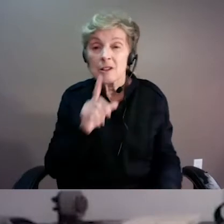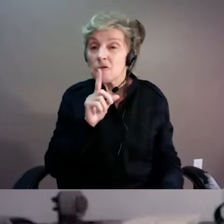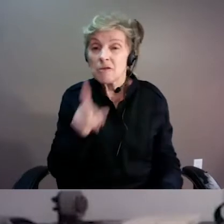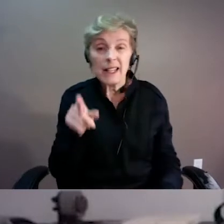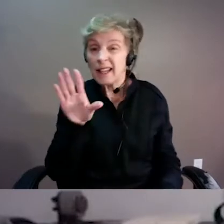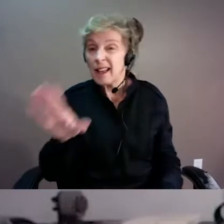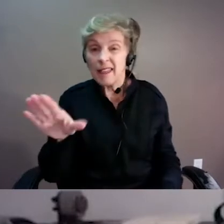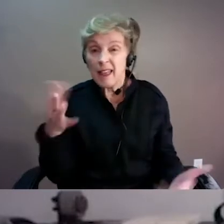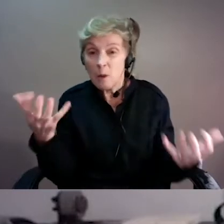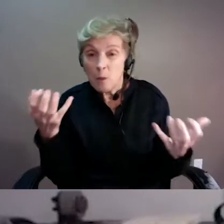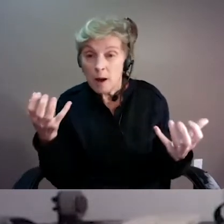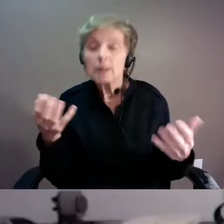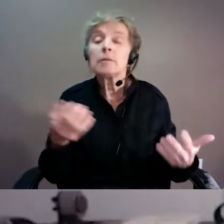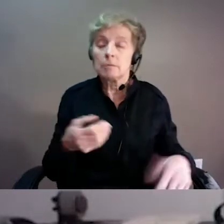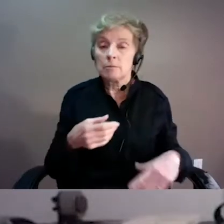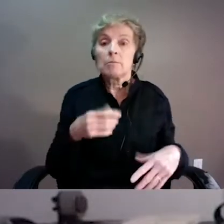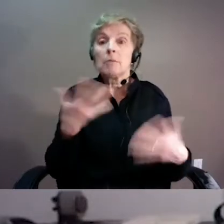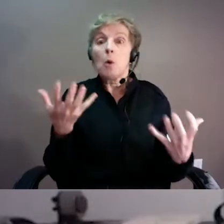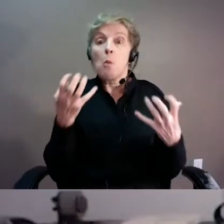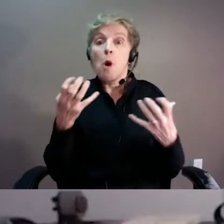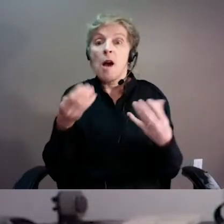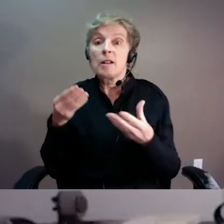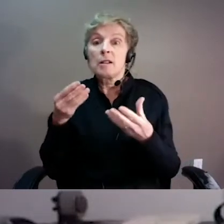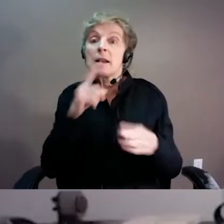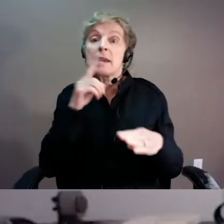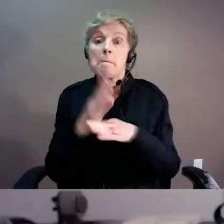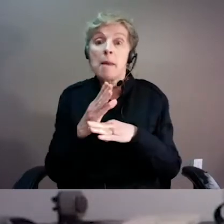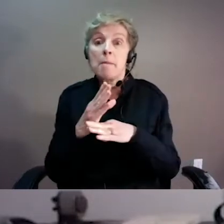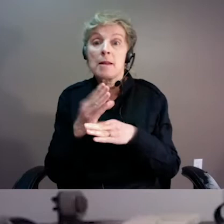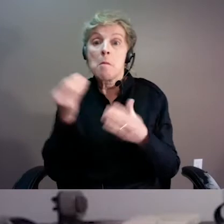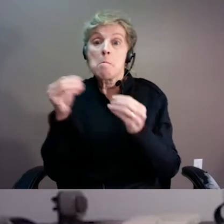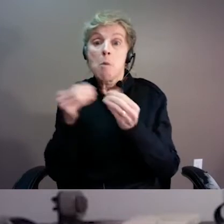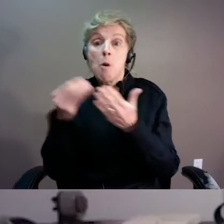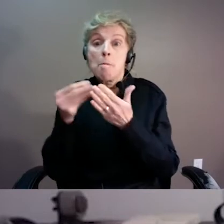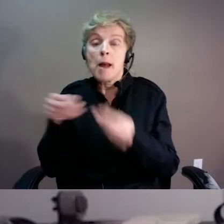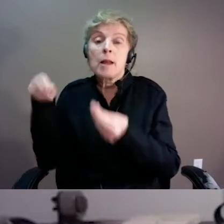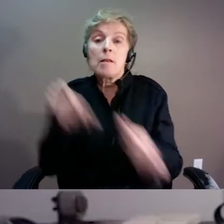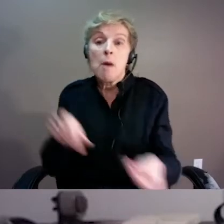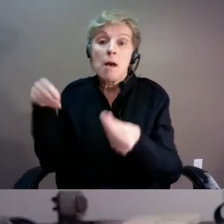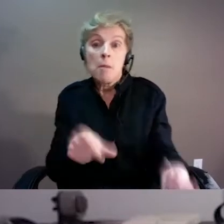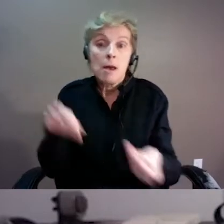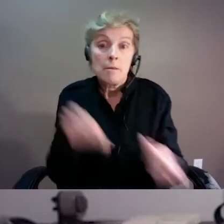is making commitments to spend more money. So, there was a real push to minimize the reporting